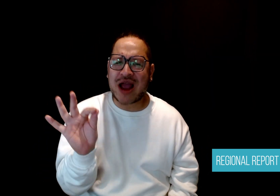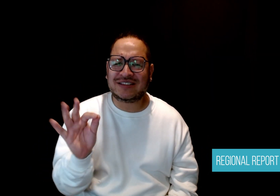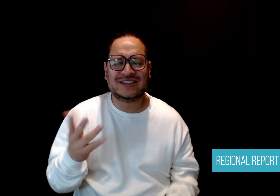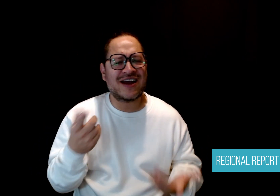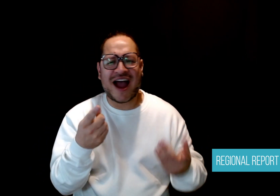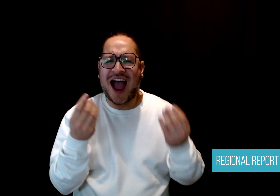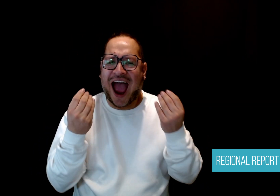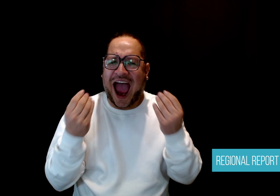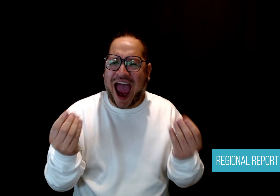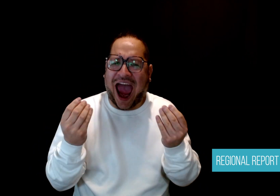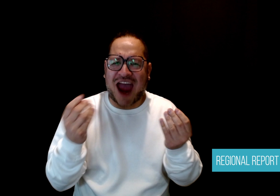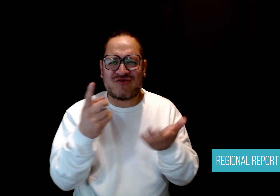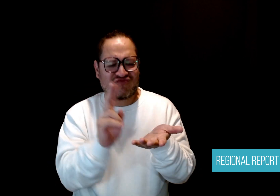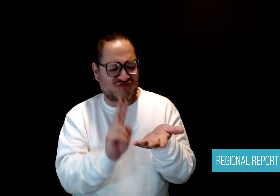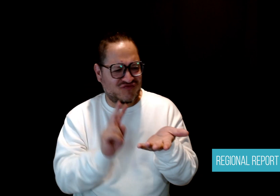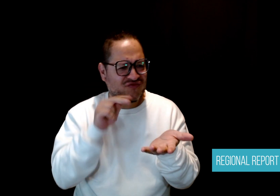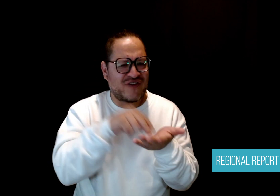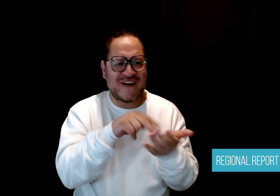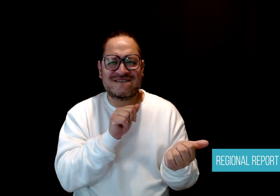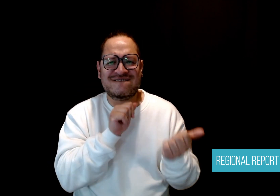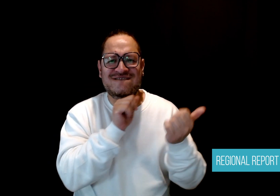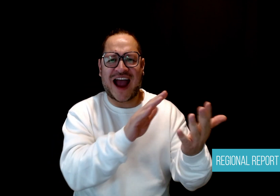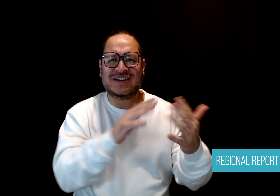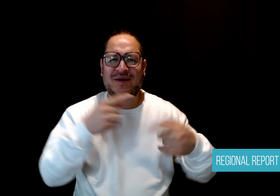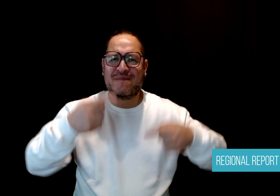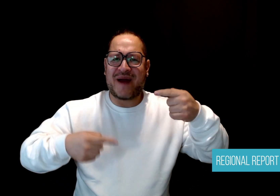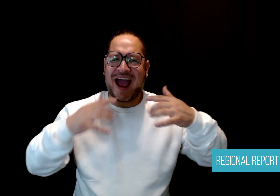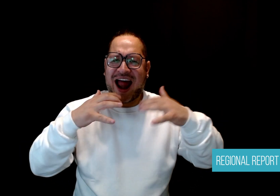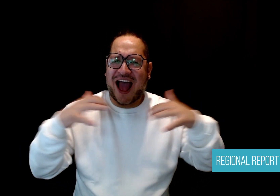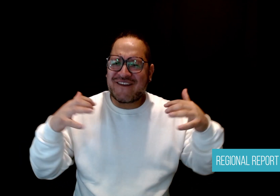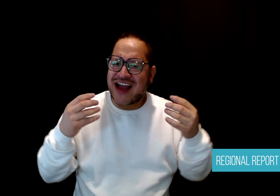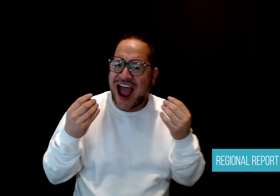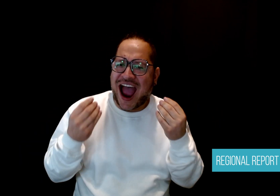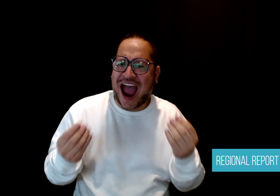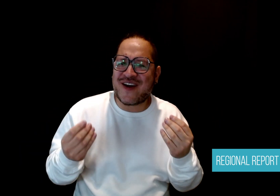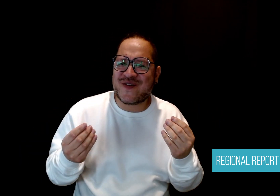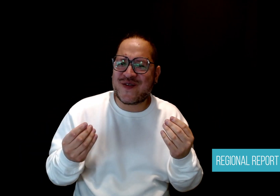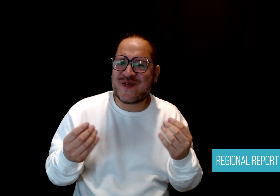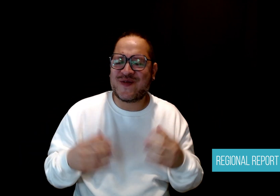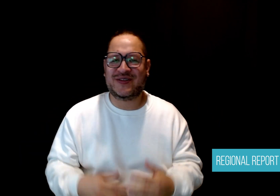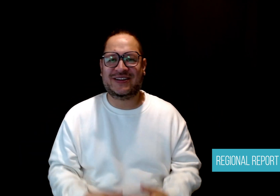I asked him why he decided to join the Parliament.